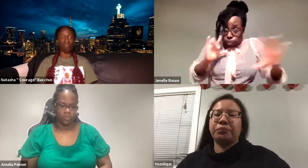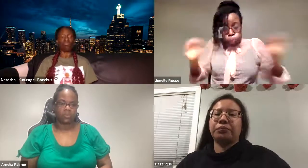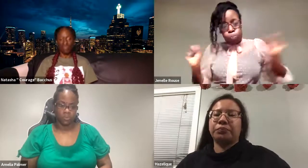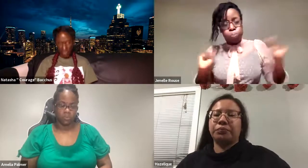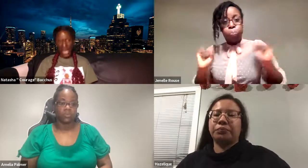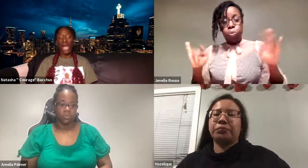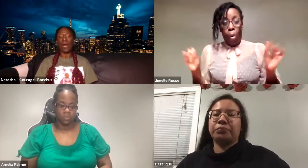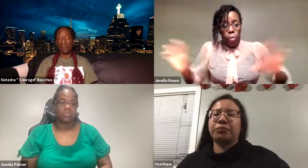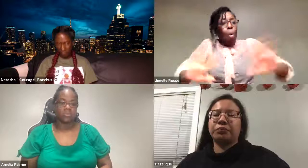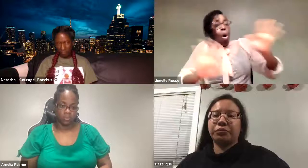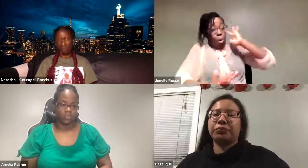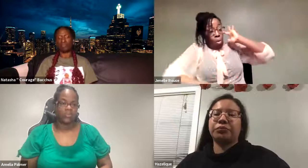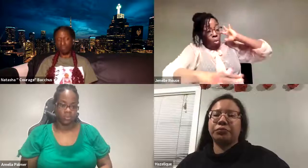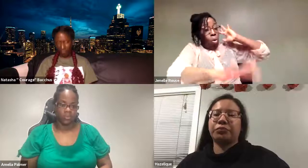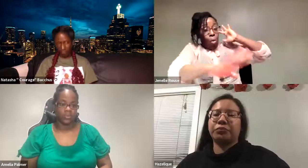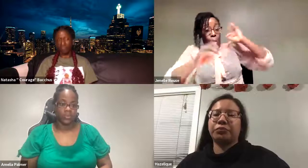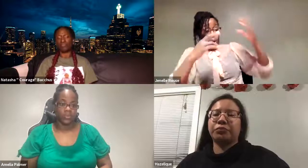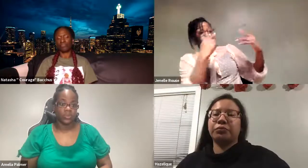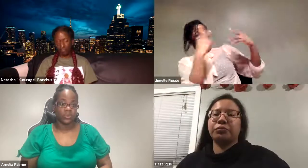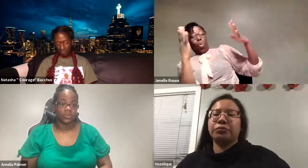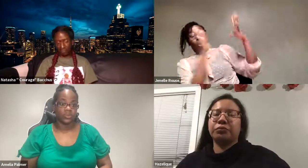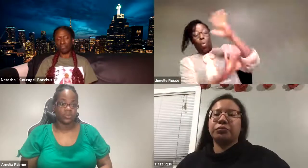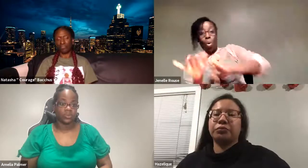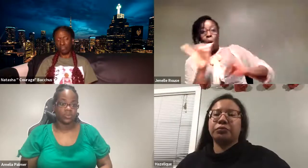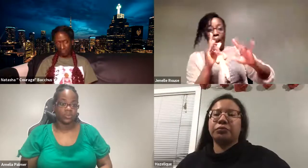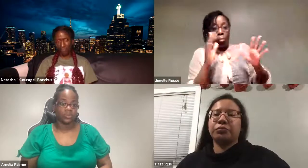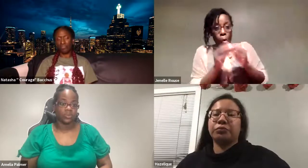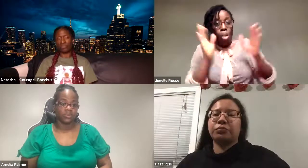and now enough is enough. we're making some noise and people are like whoa whoa whoa whoa